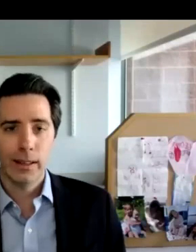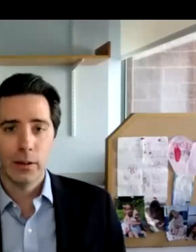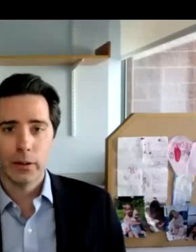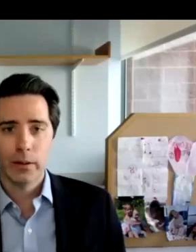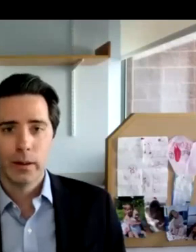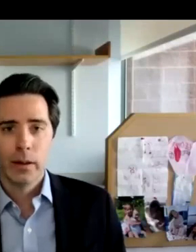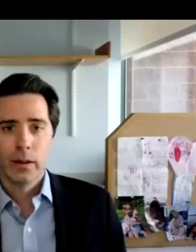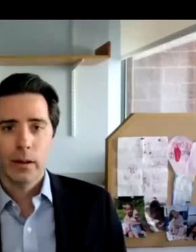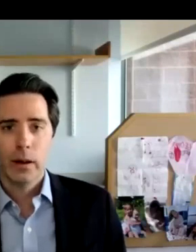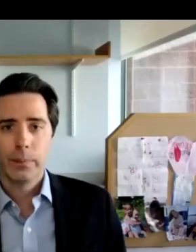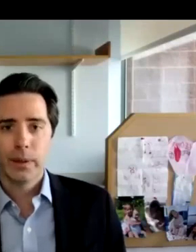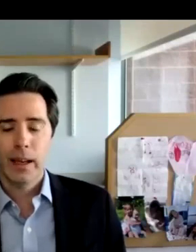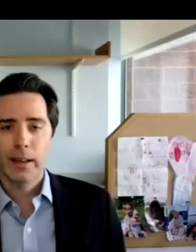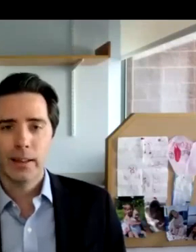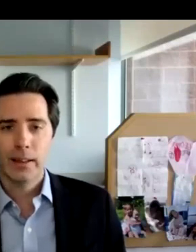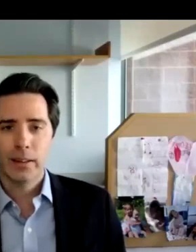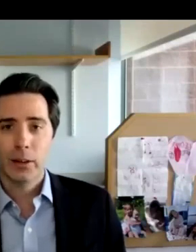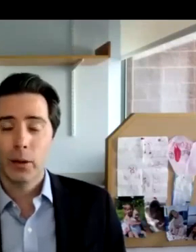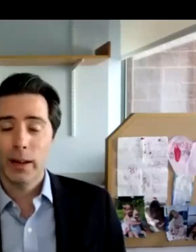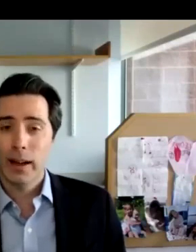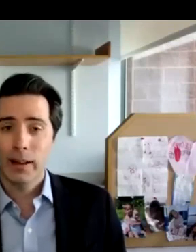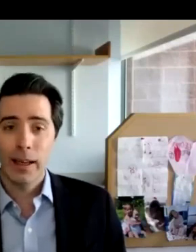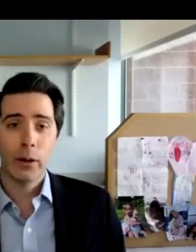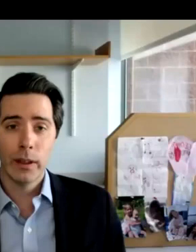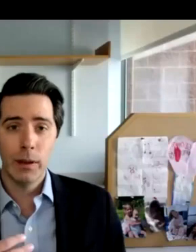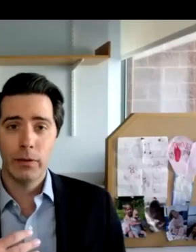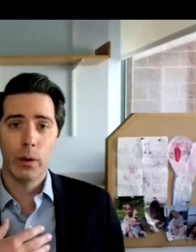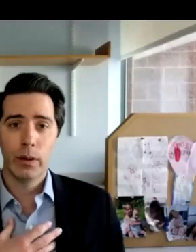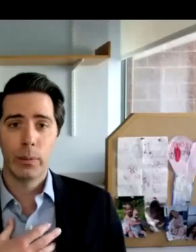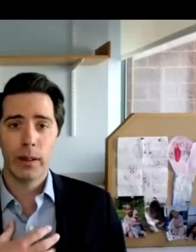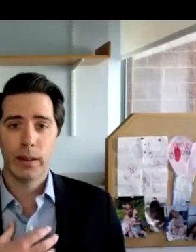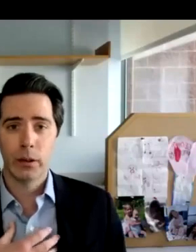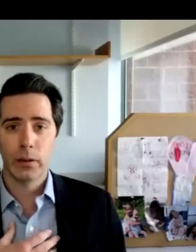center um and it's you know I I can only speak